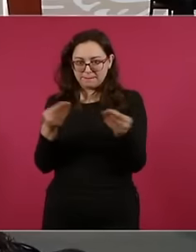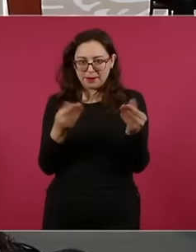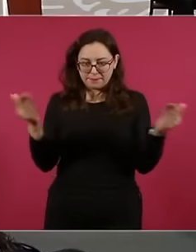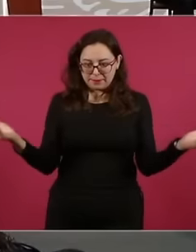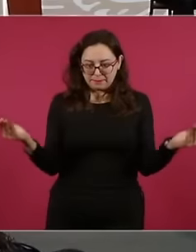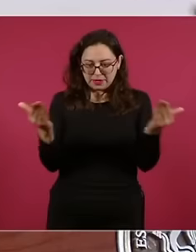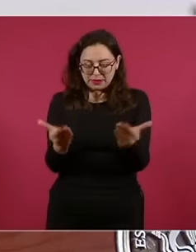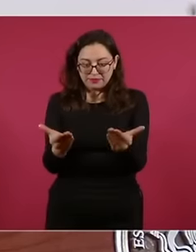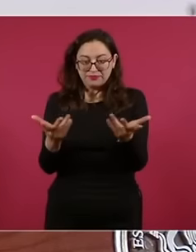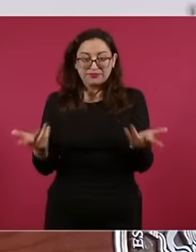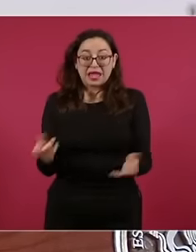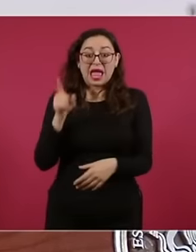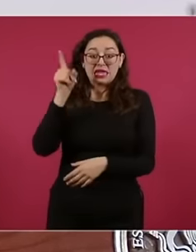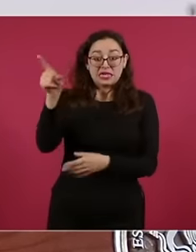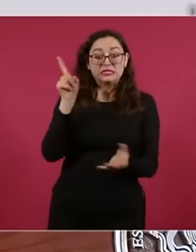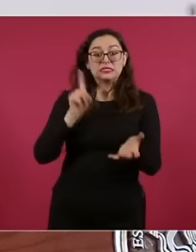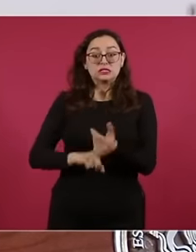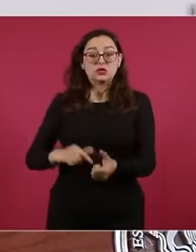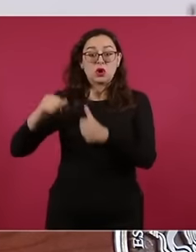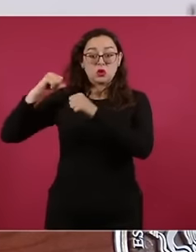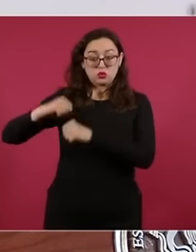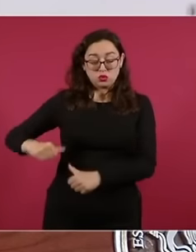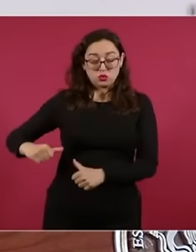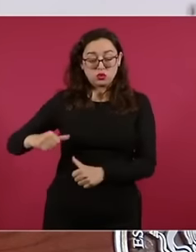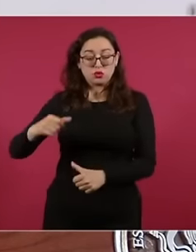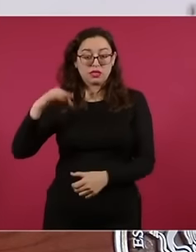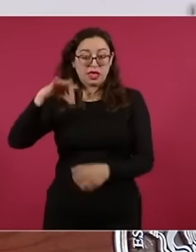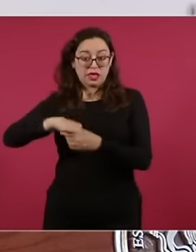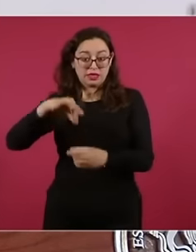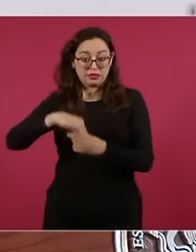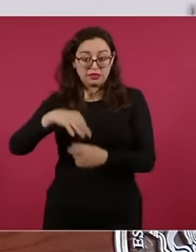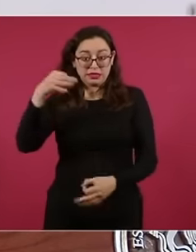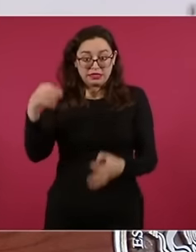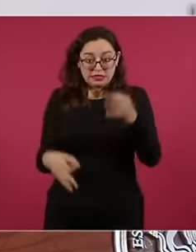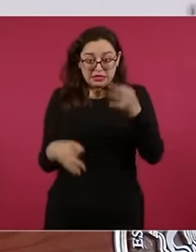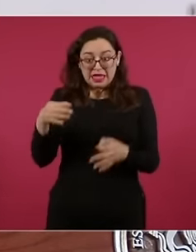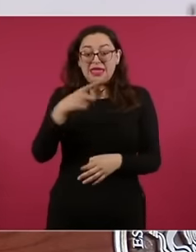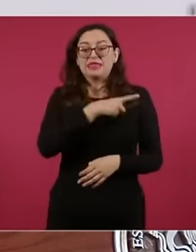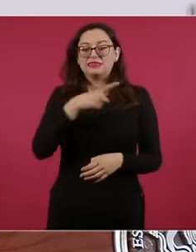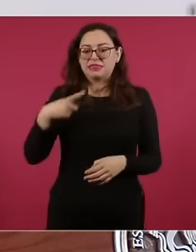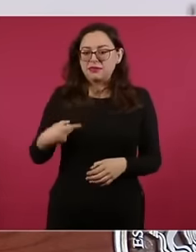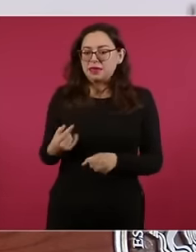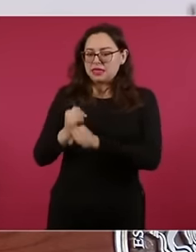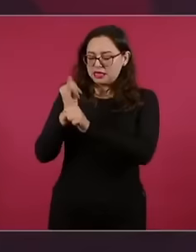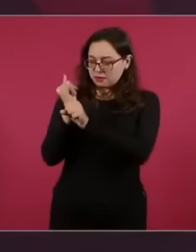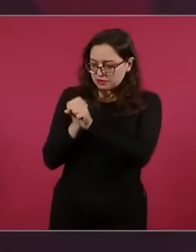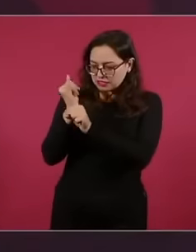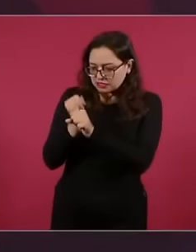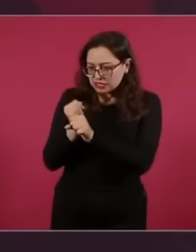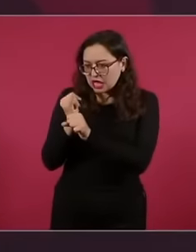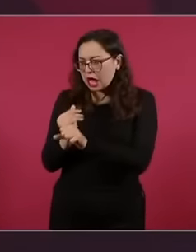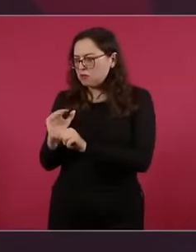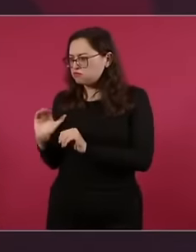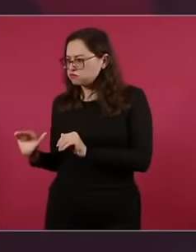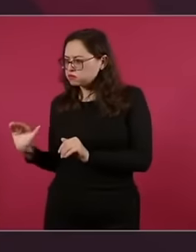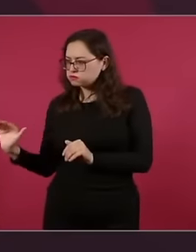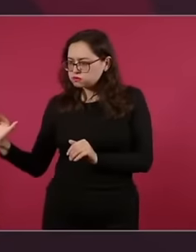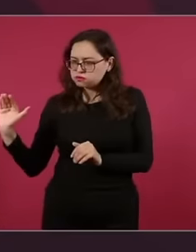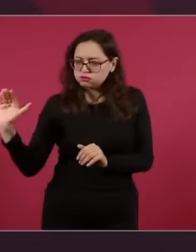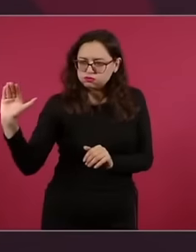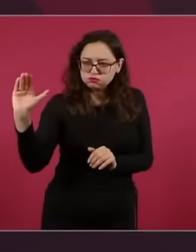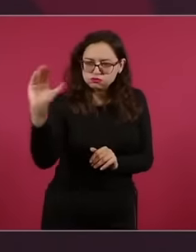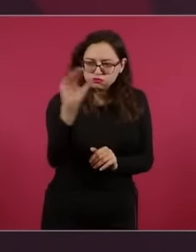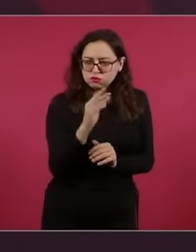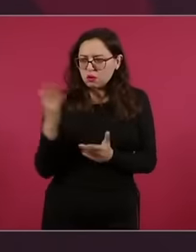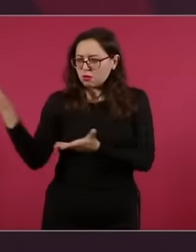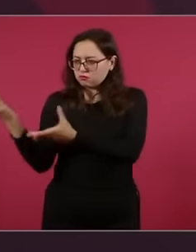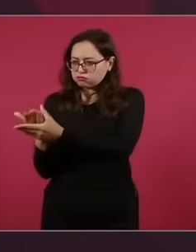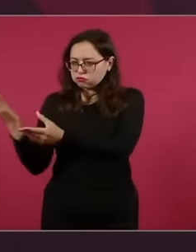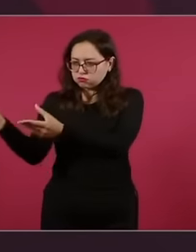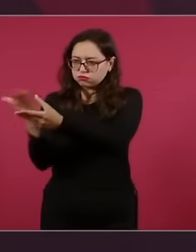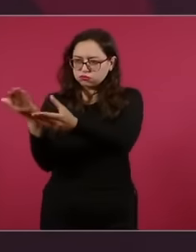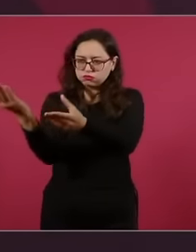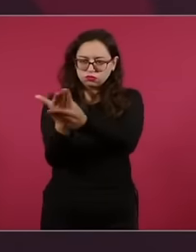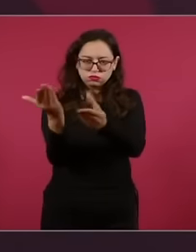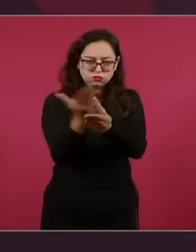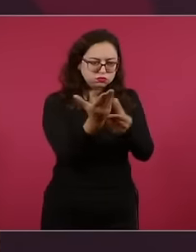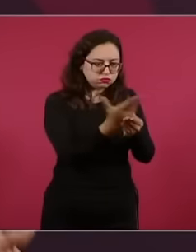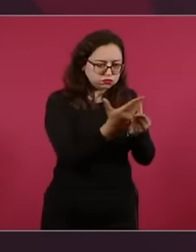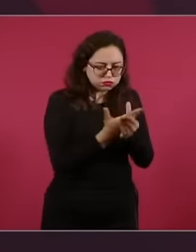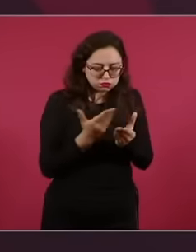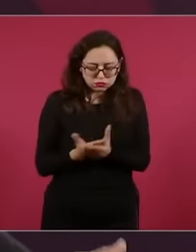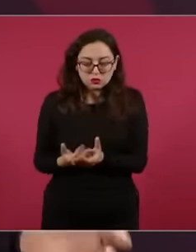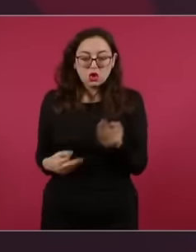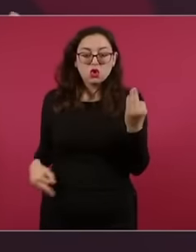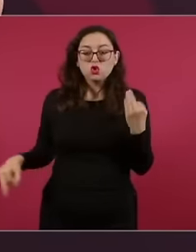to do the investigation listen to everyone and compile